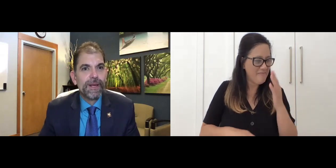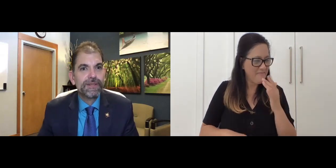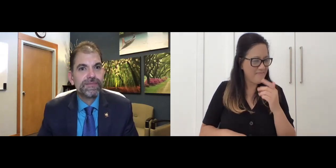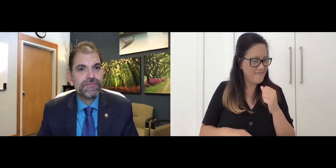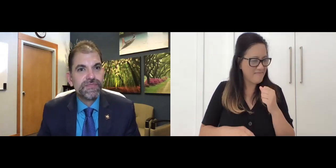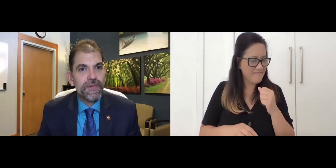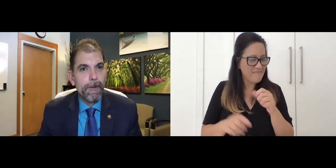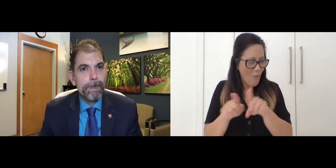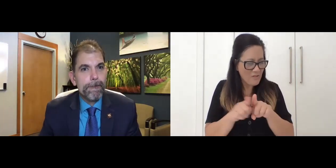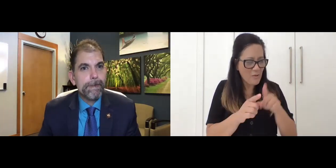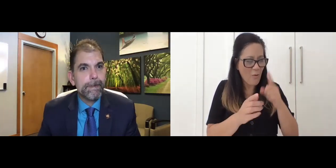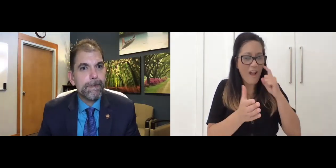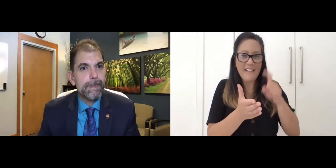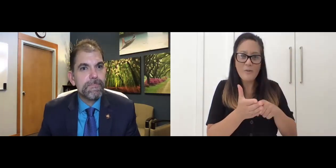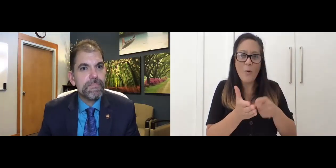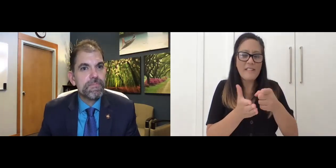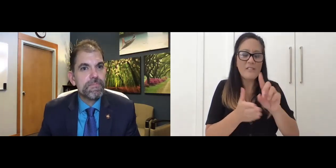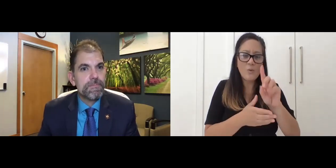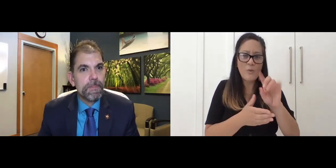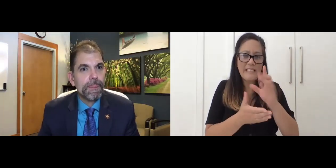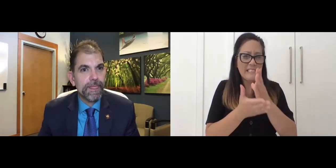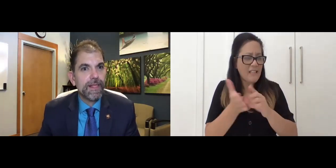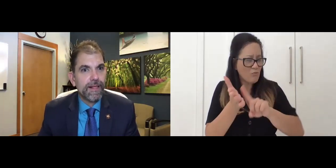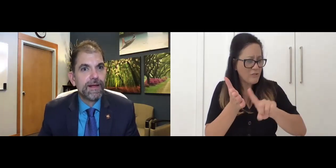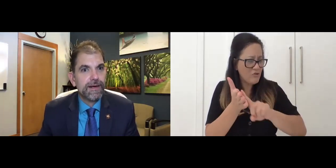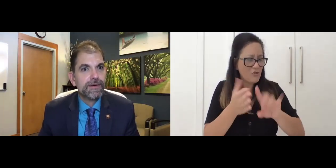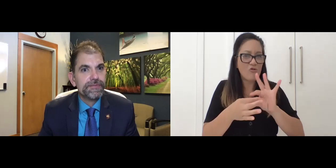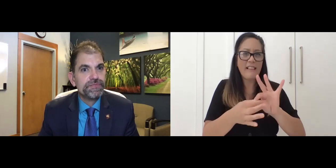Great, well thank you for that information. I also noticed that